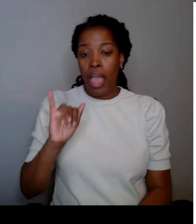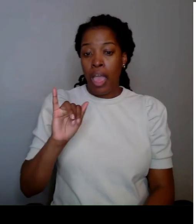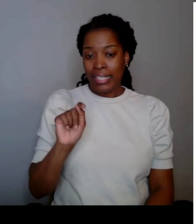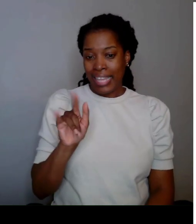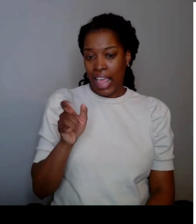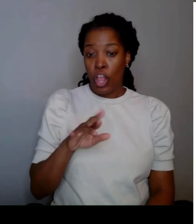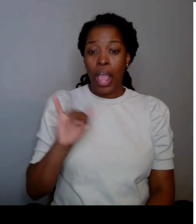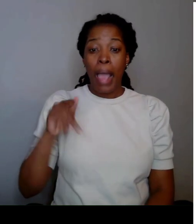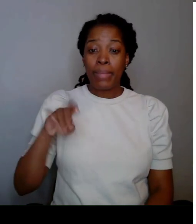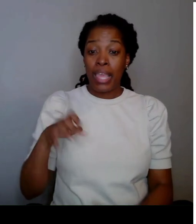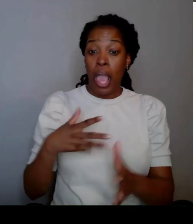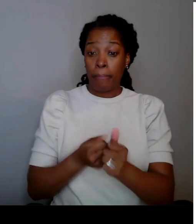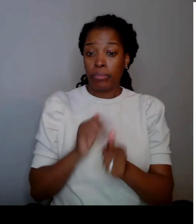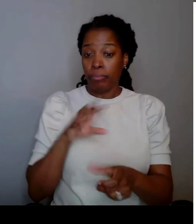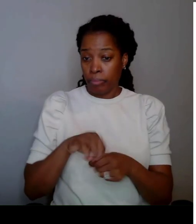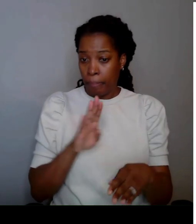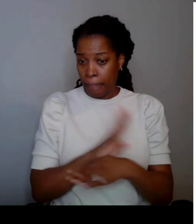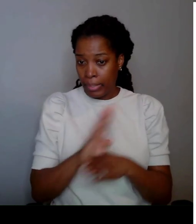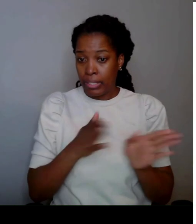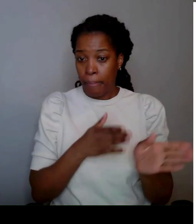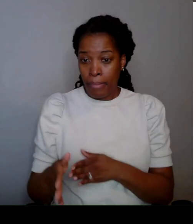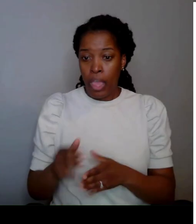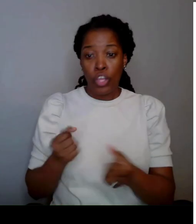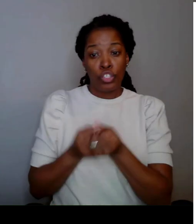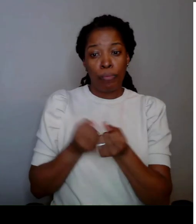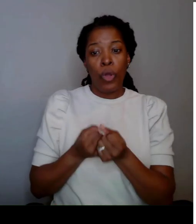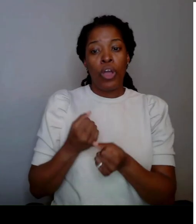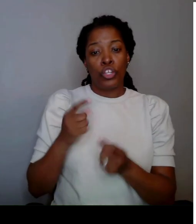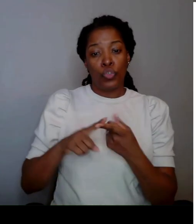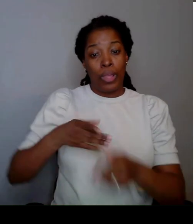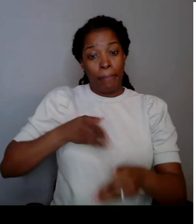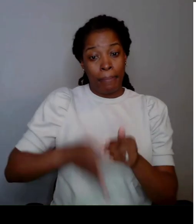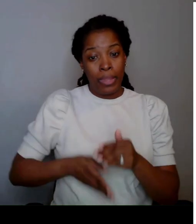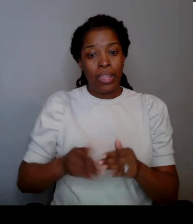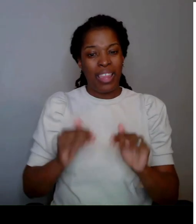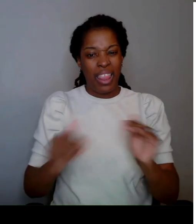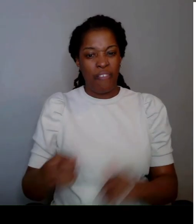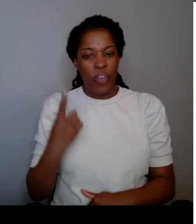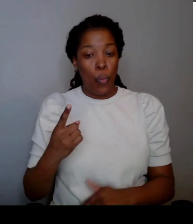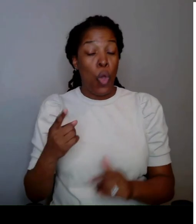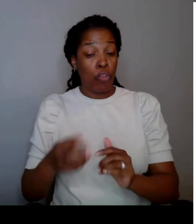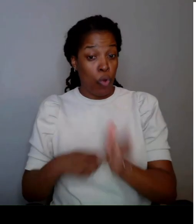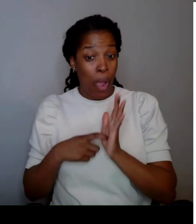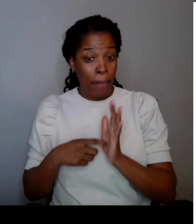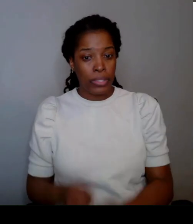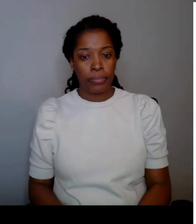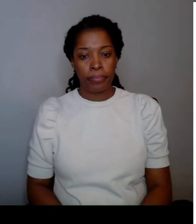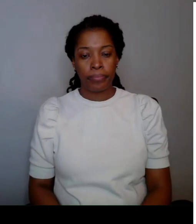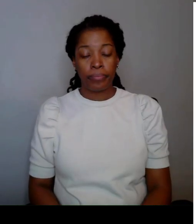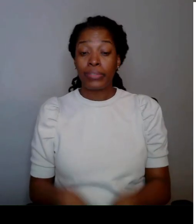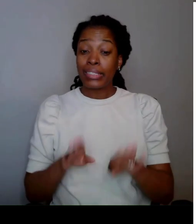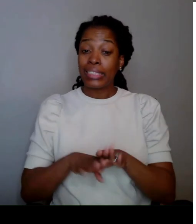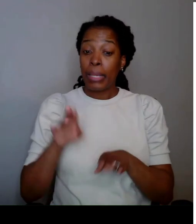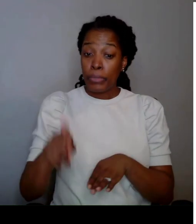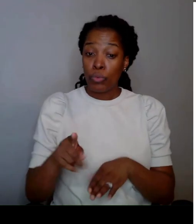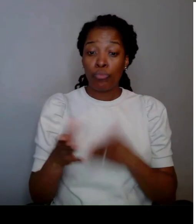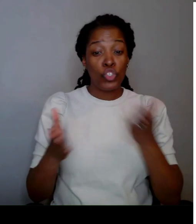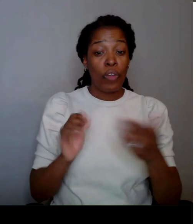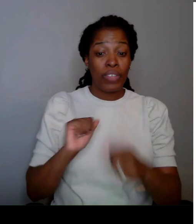Service based mobile dog grooming. Alex worked with a business vendor to complete the Business concept and feasibility worksheet.